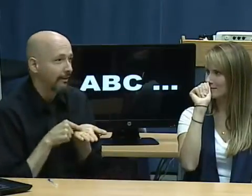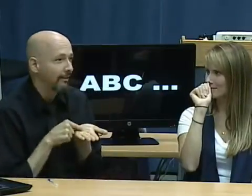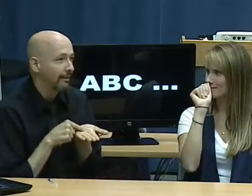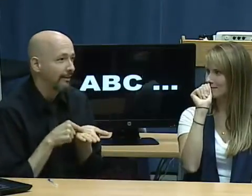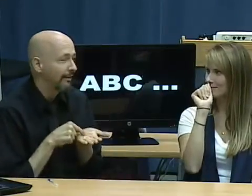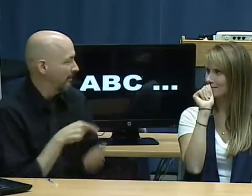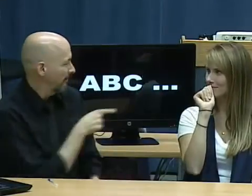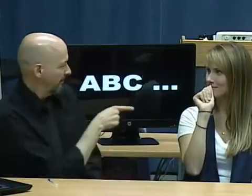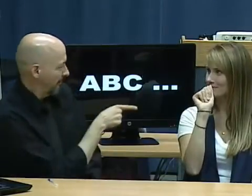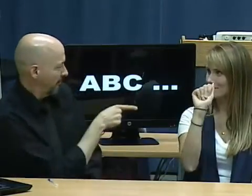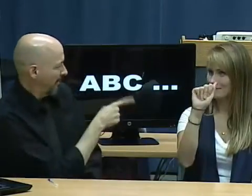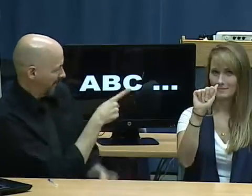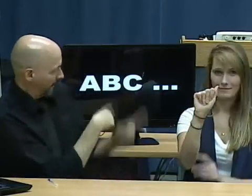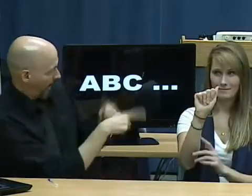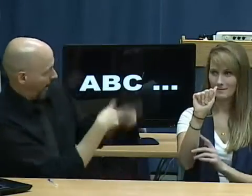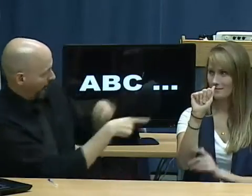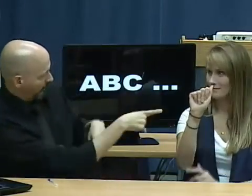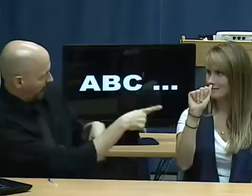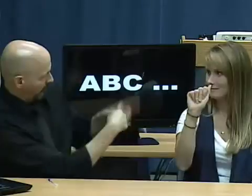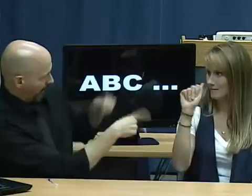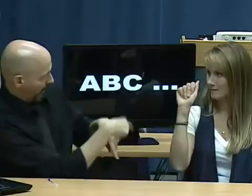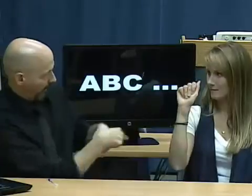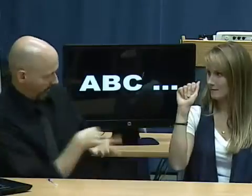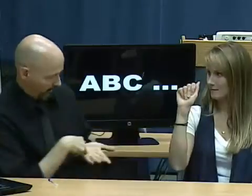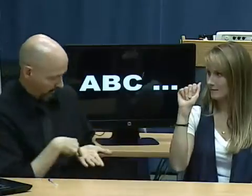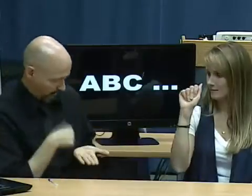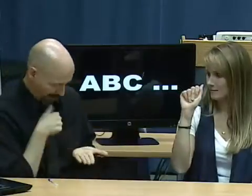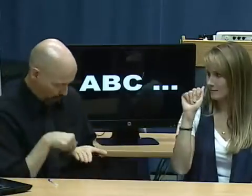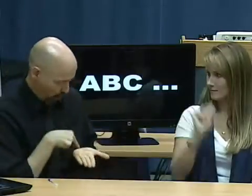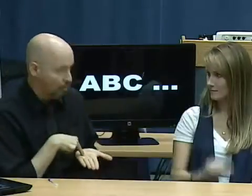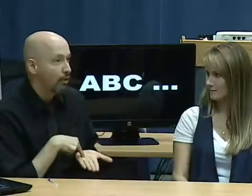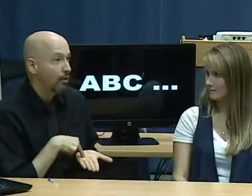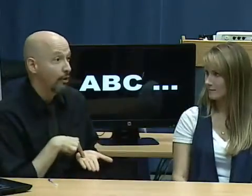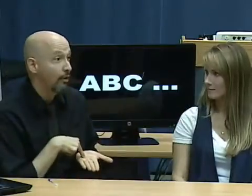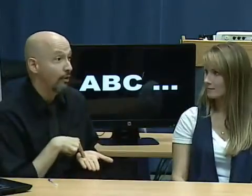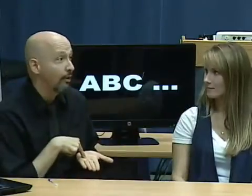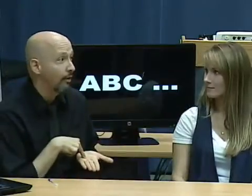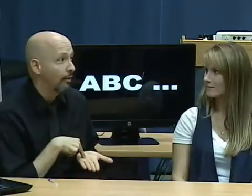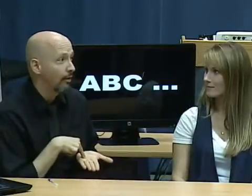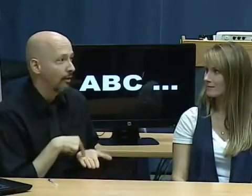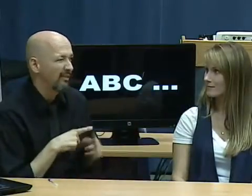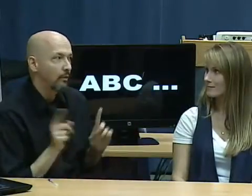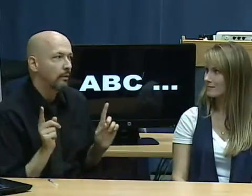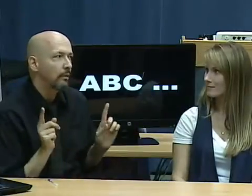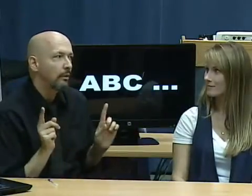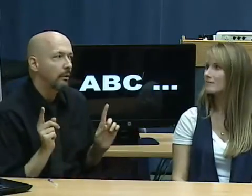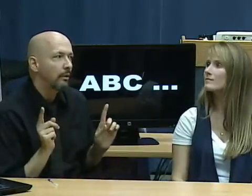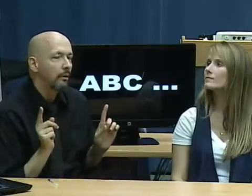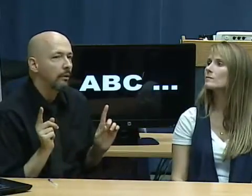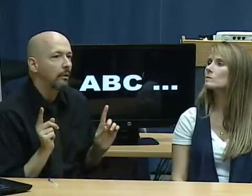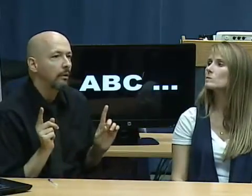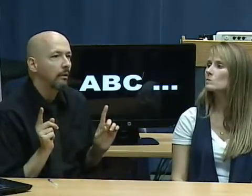What you're signing there... that sign... and this "A" here... ...they're different.